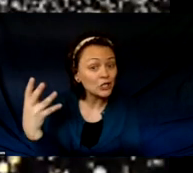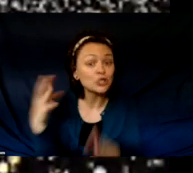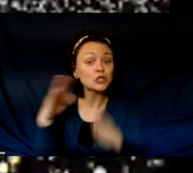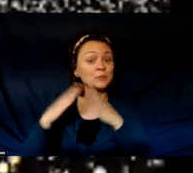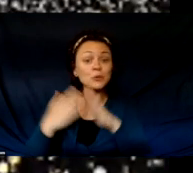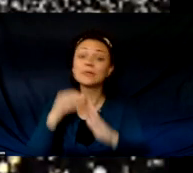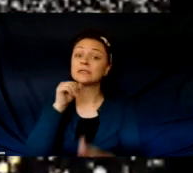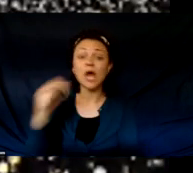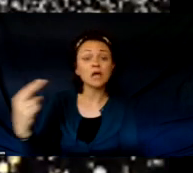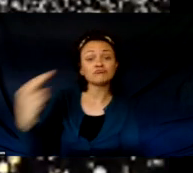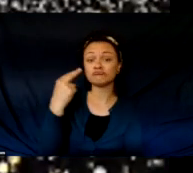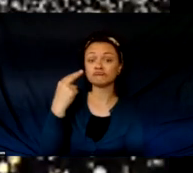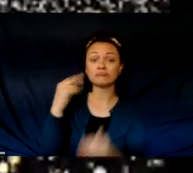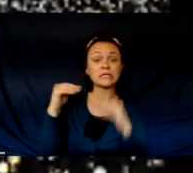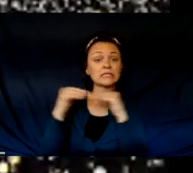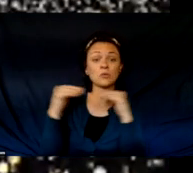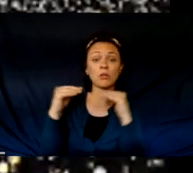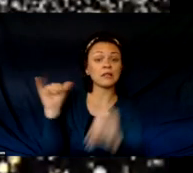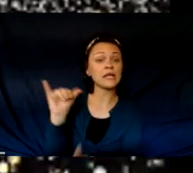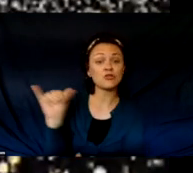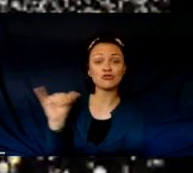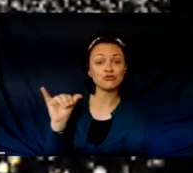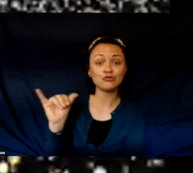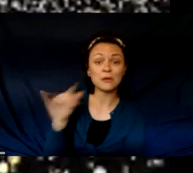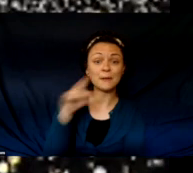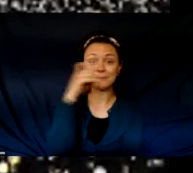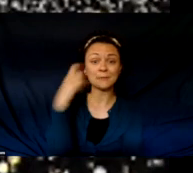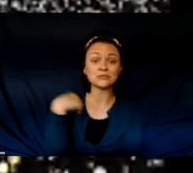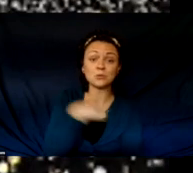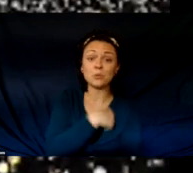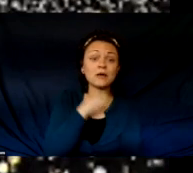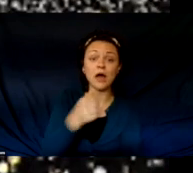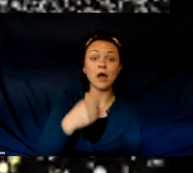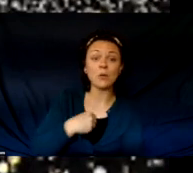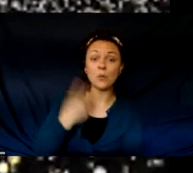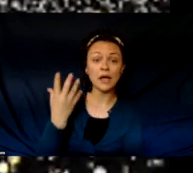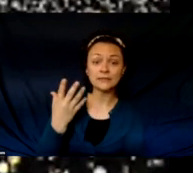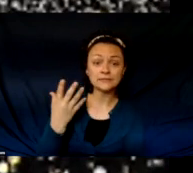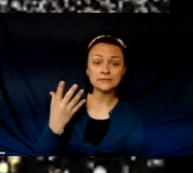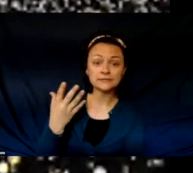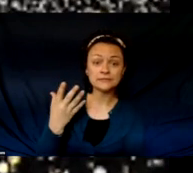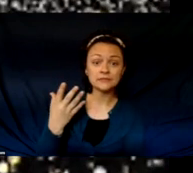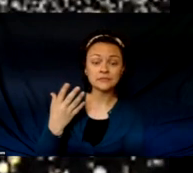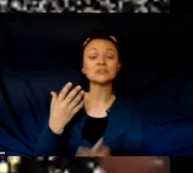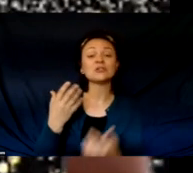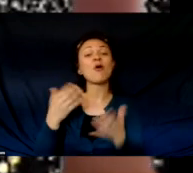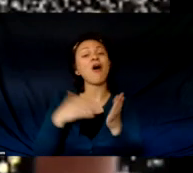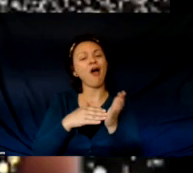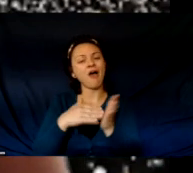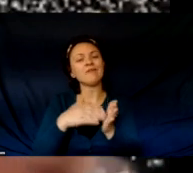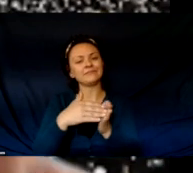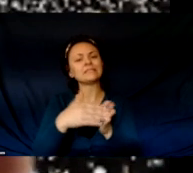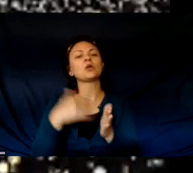We're coming into a space where, where we're dealing with